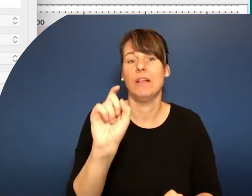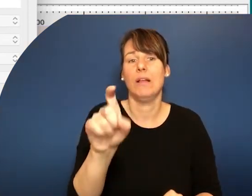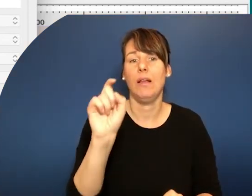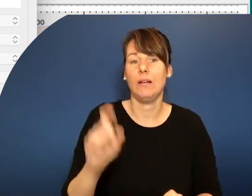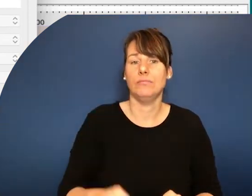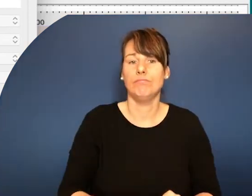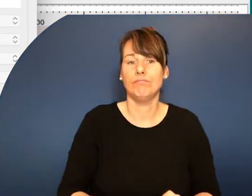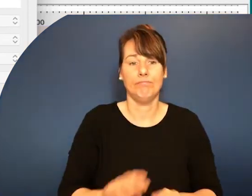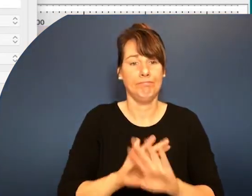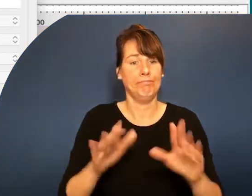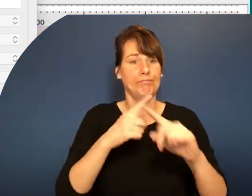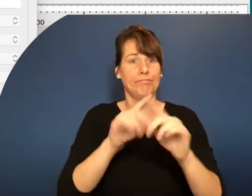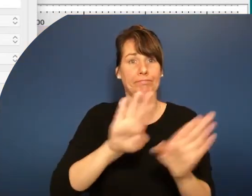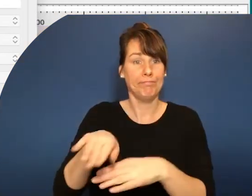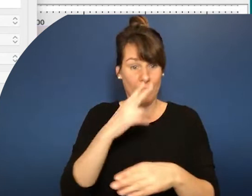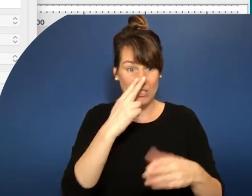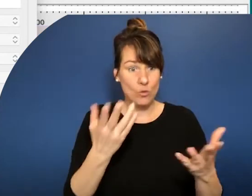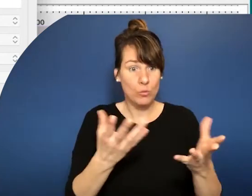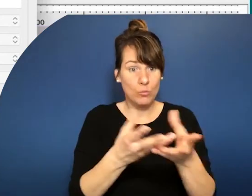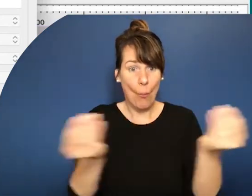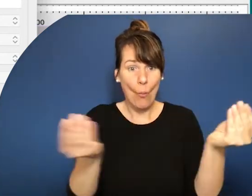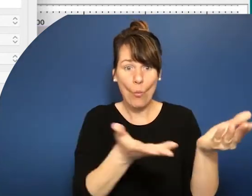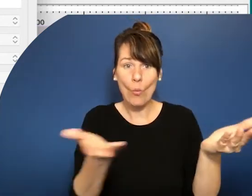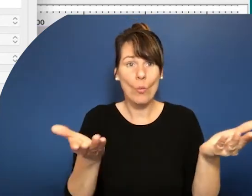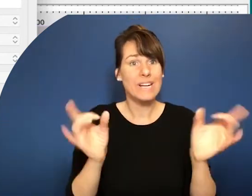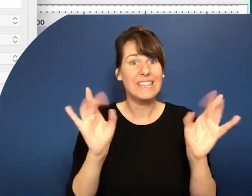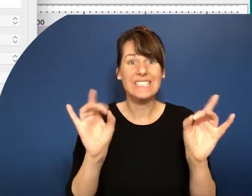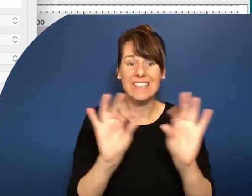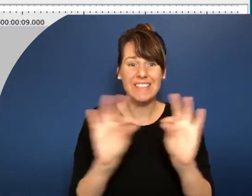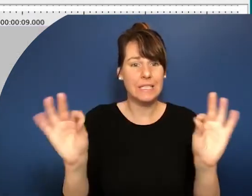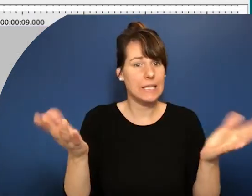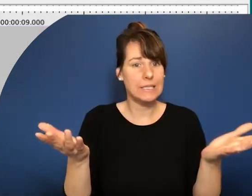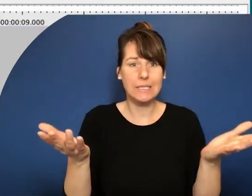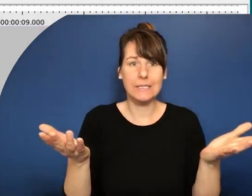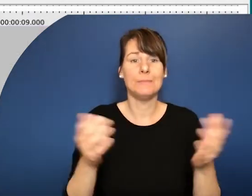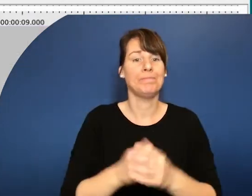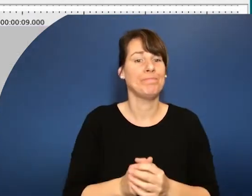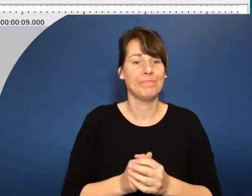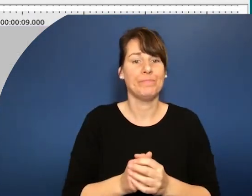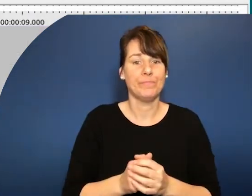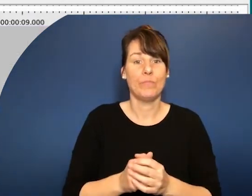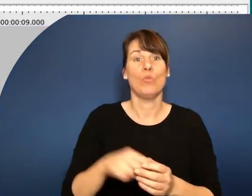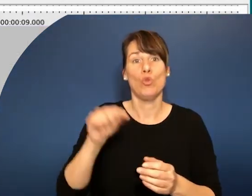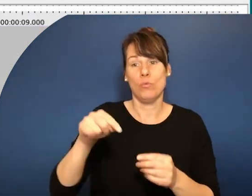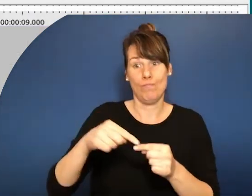I simply click on Delete and Yes and then close. And I don't have any more tears